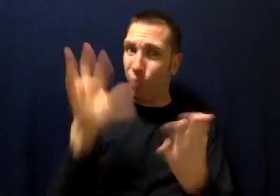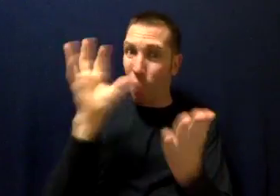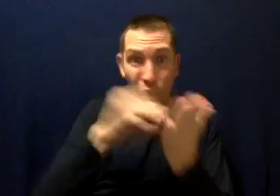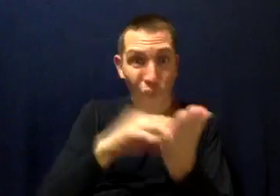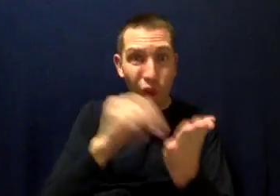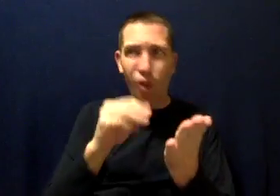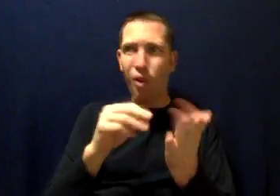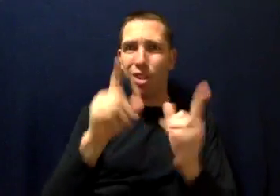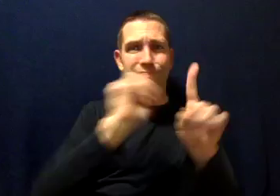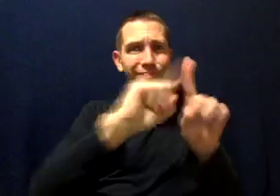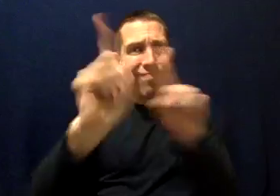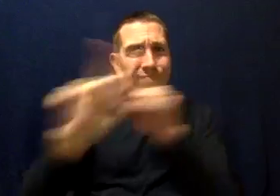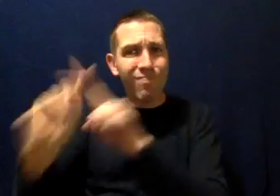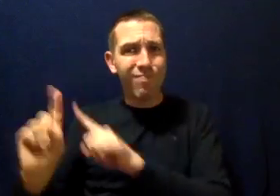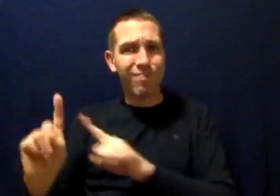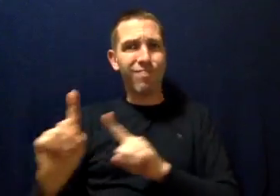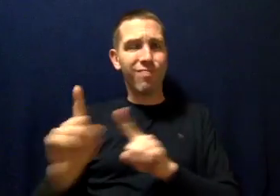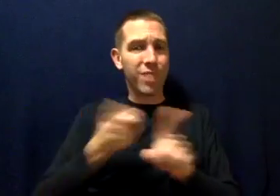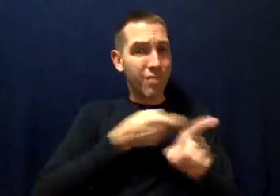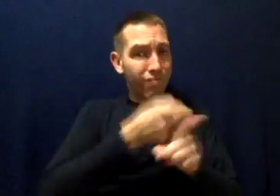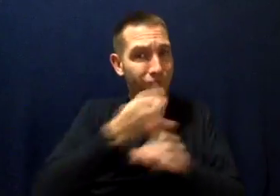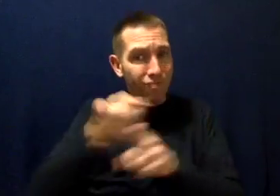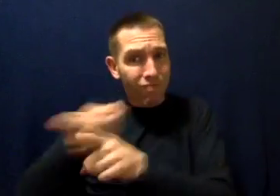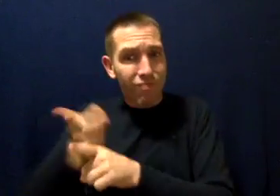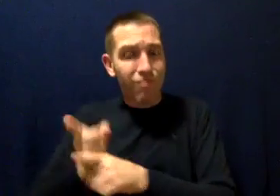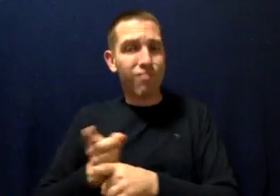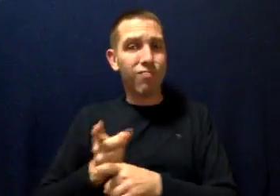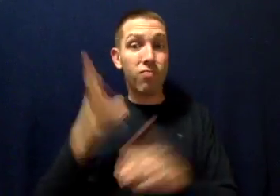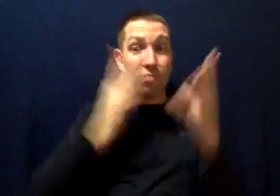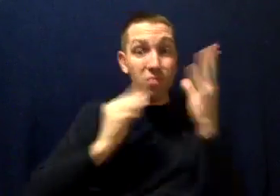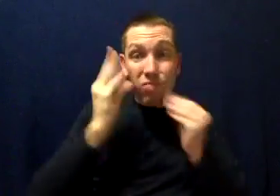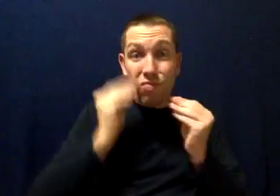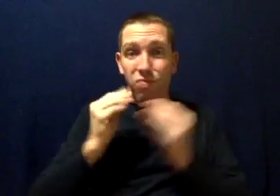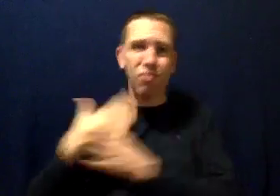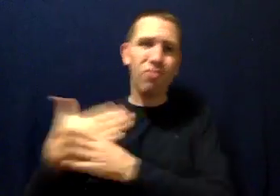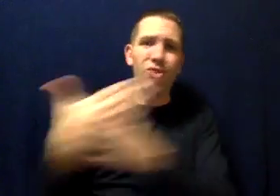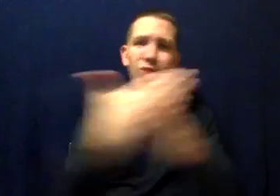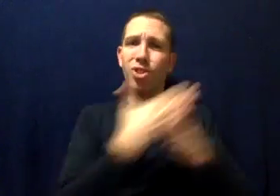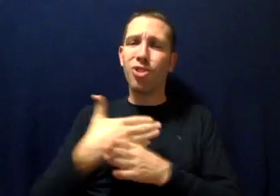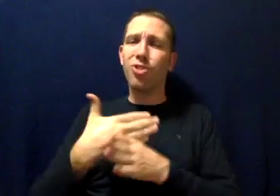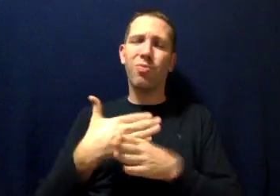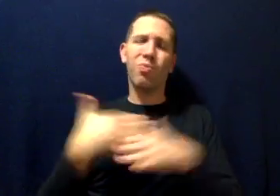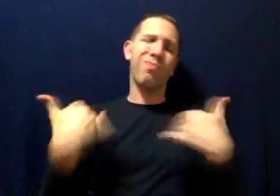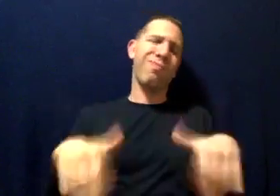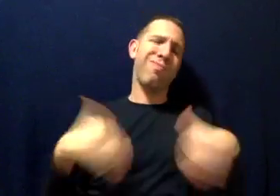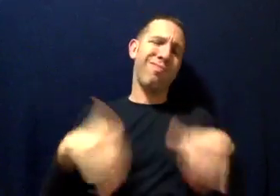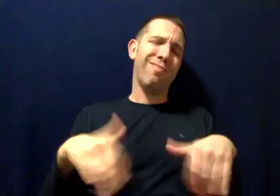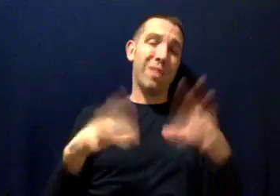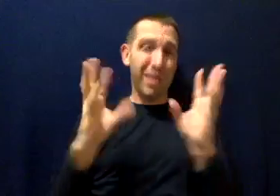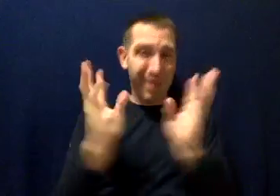You will learn so much from the many professionals there, share new experiences.